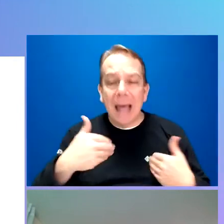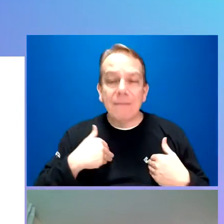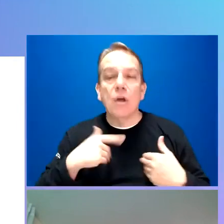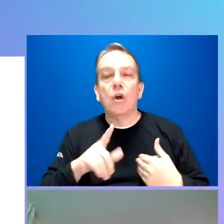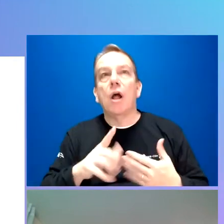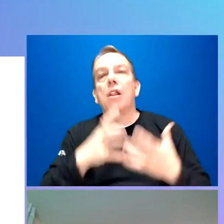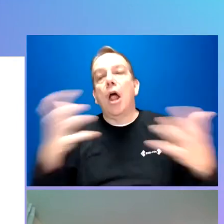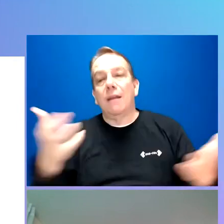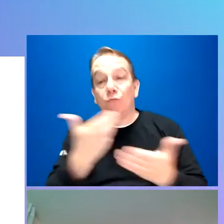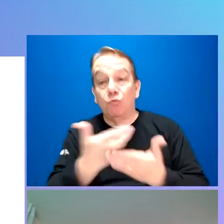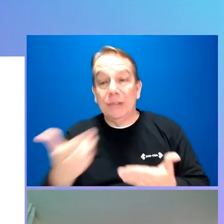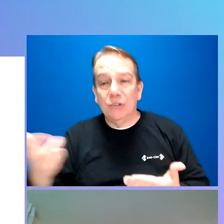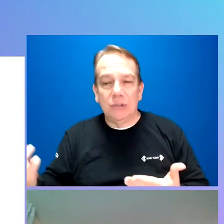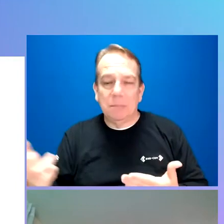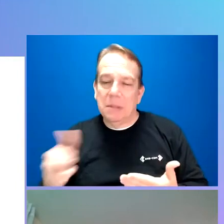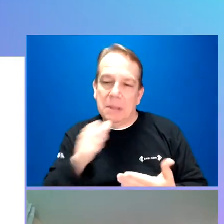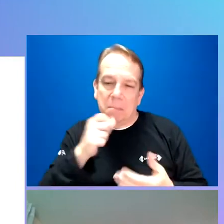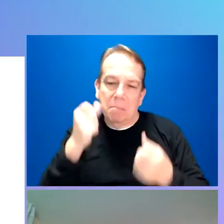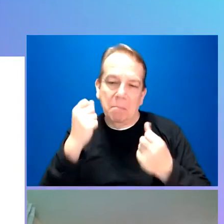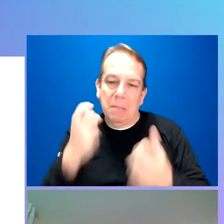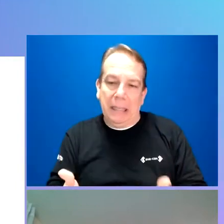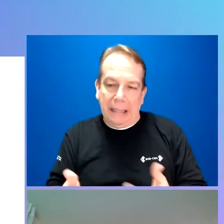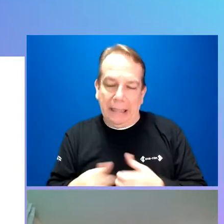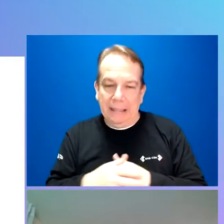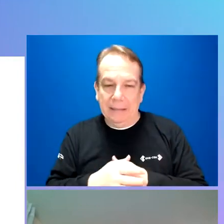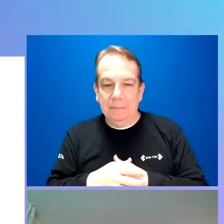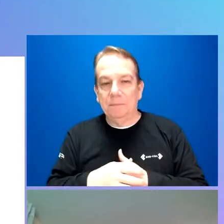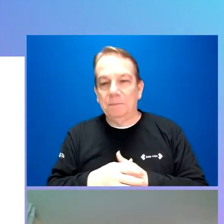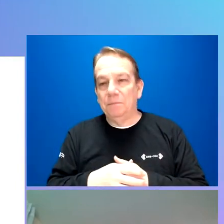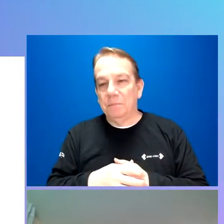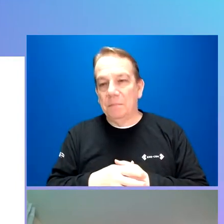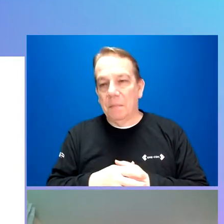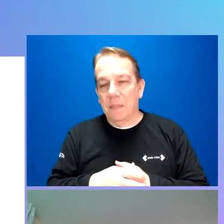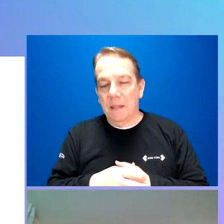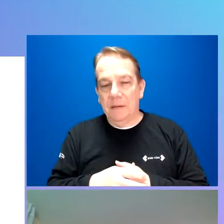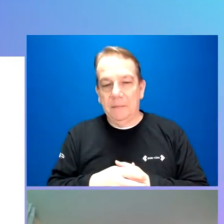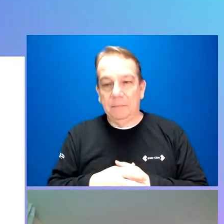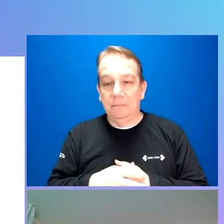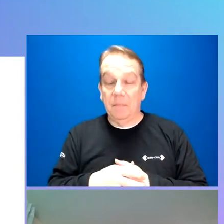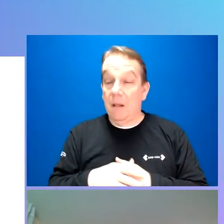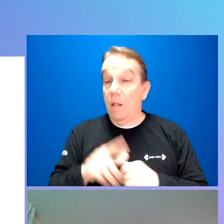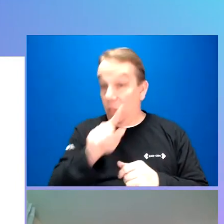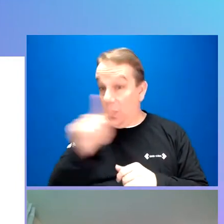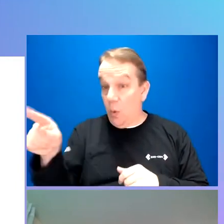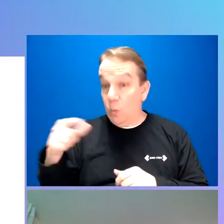they they which do have enough